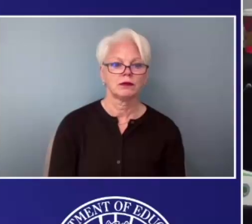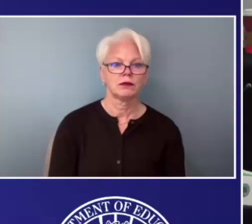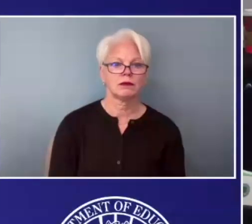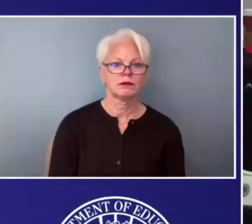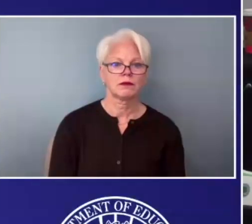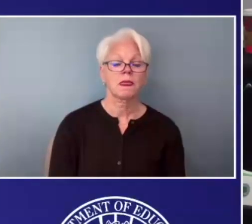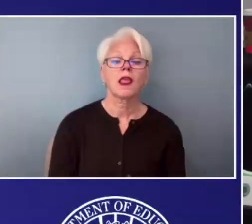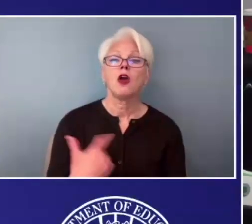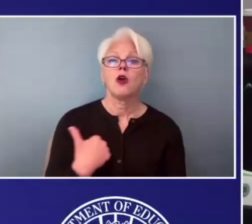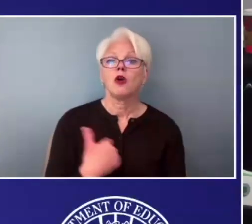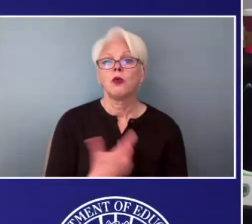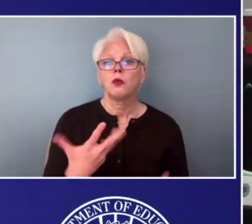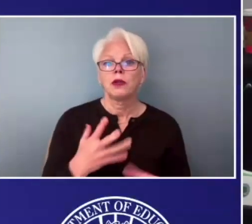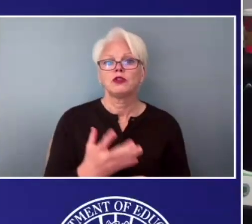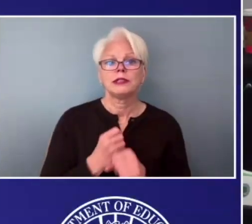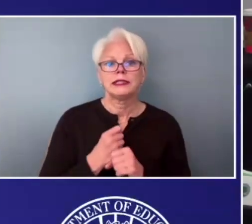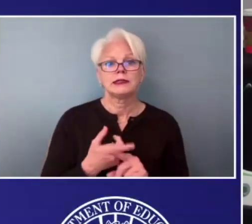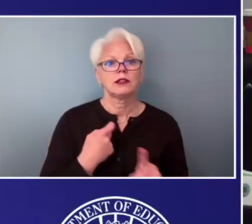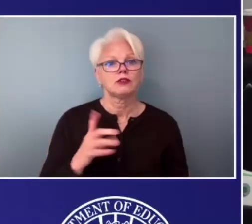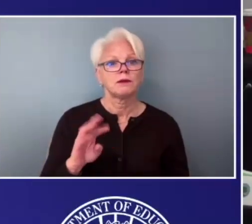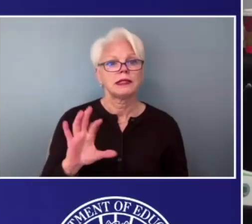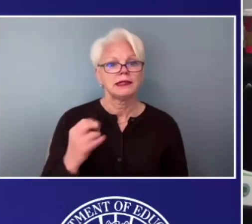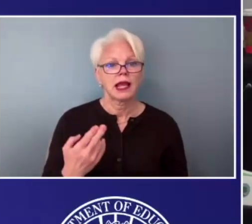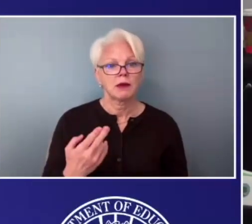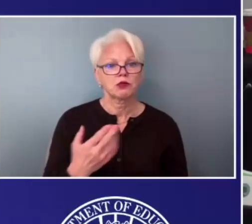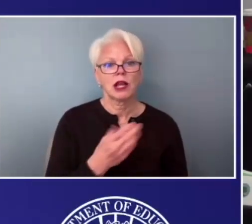We had received from Deborah and Timothy